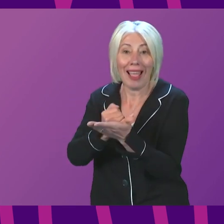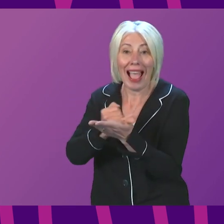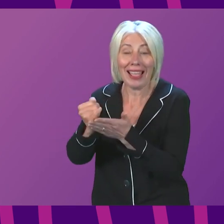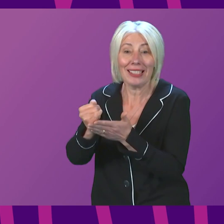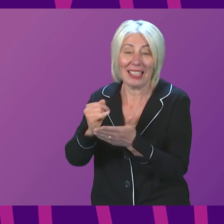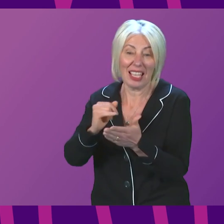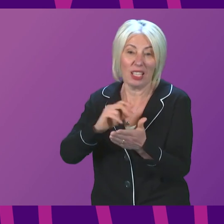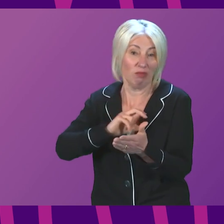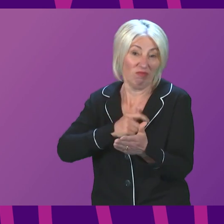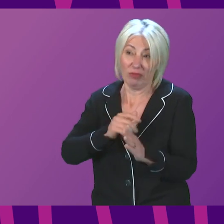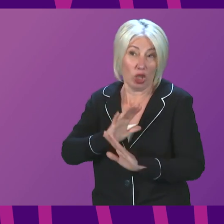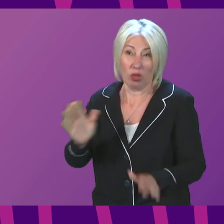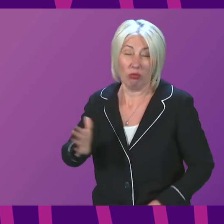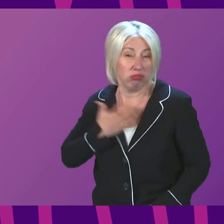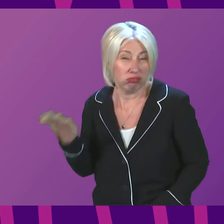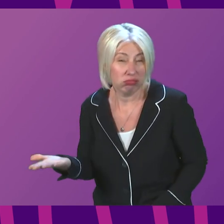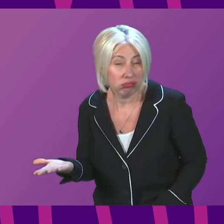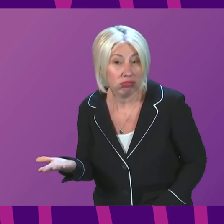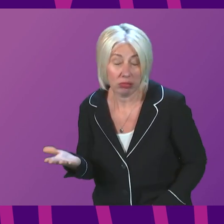unionism, which I completely deprecate.